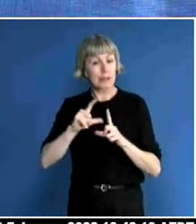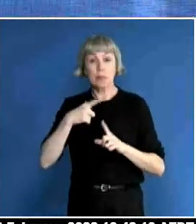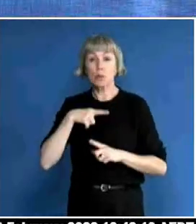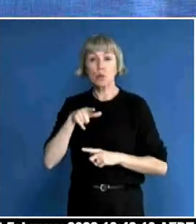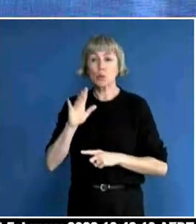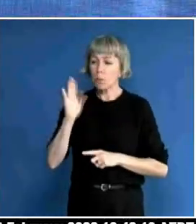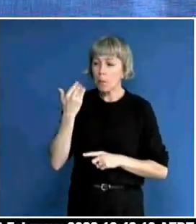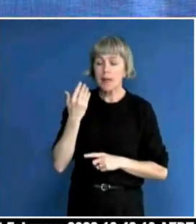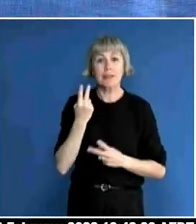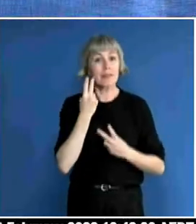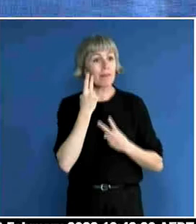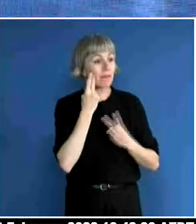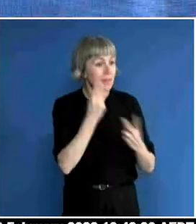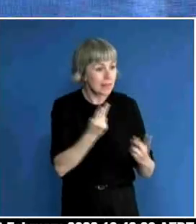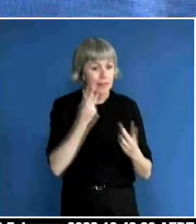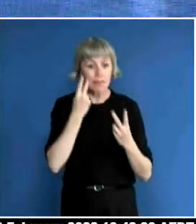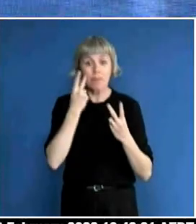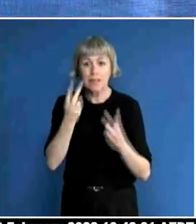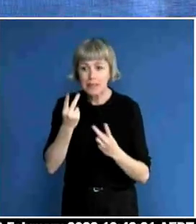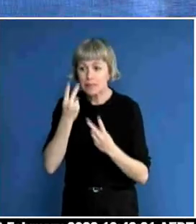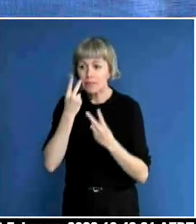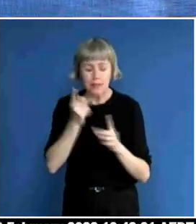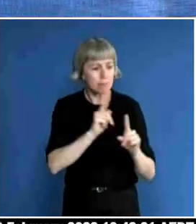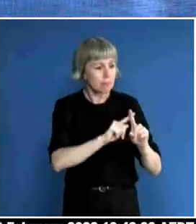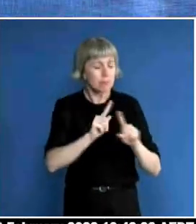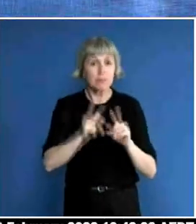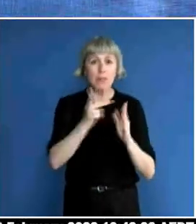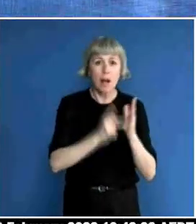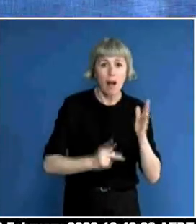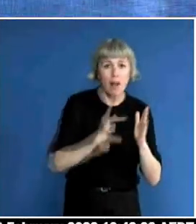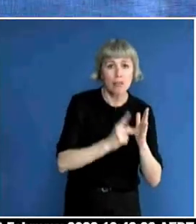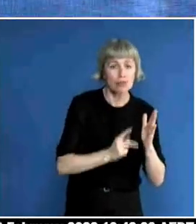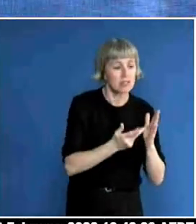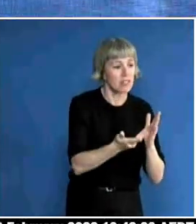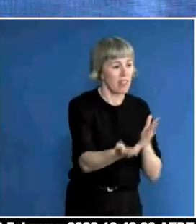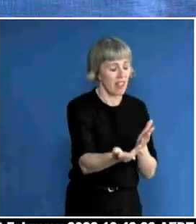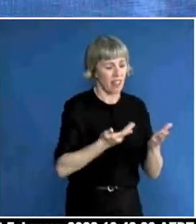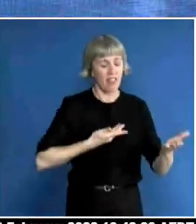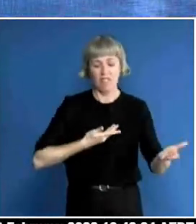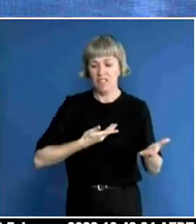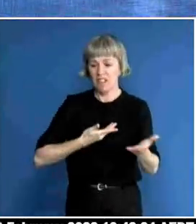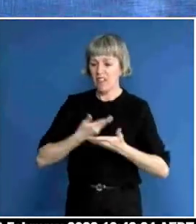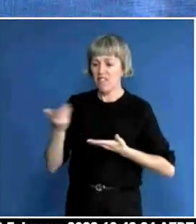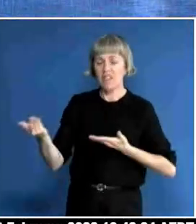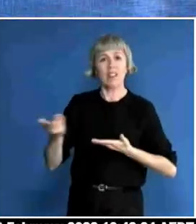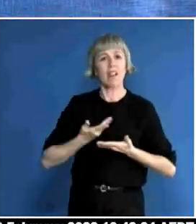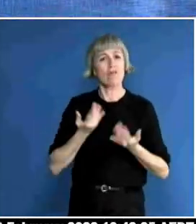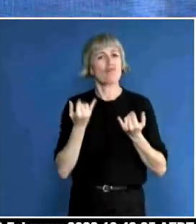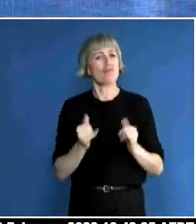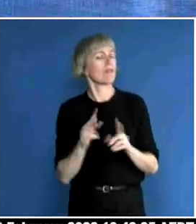Before then, you had received different diagnoses that were not right, and this had had impacts on you.